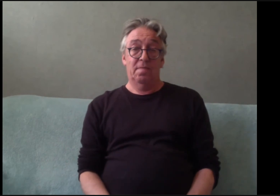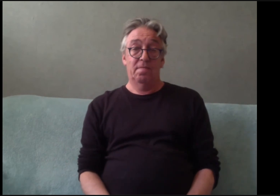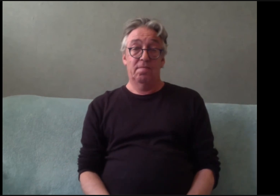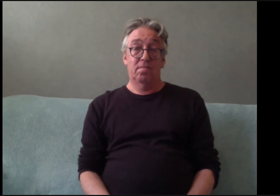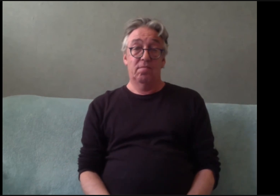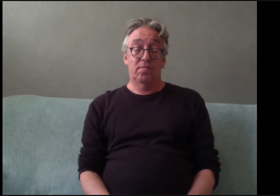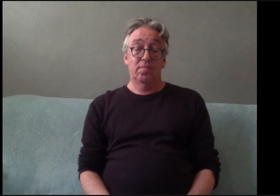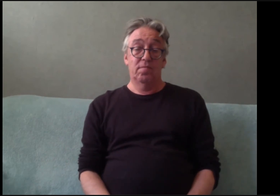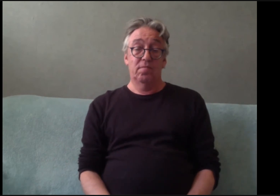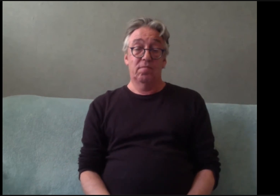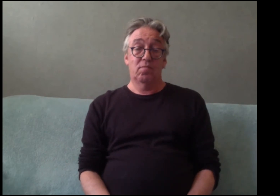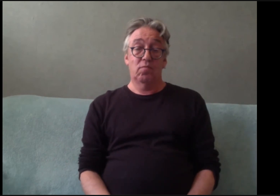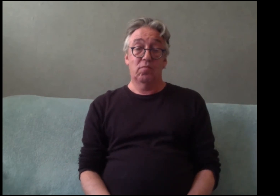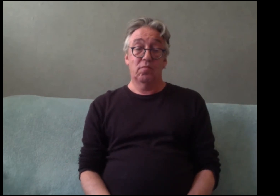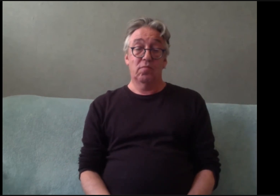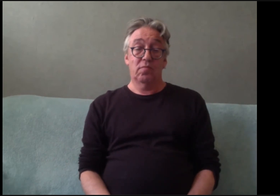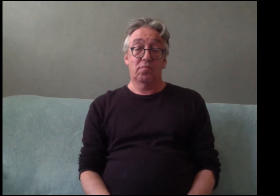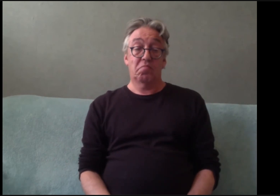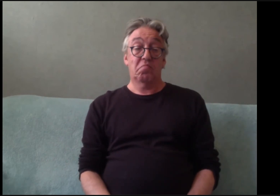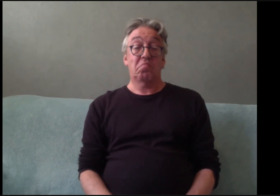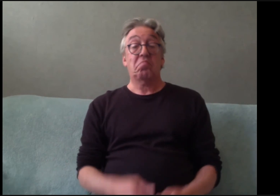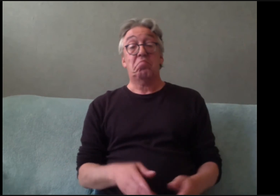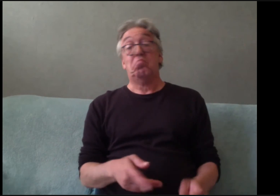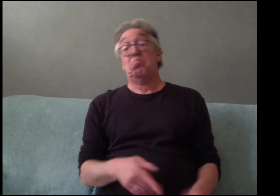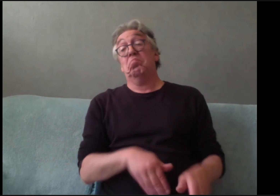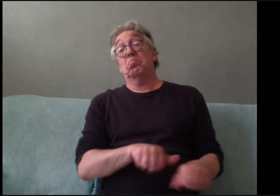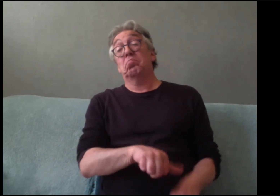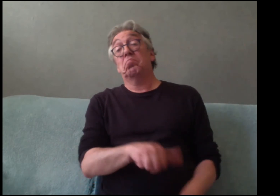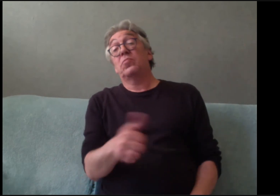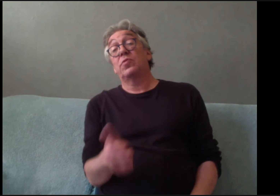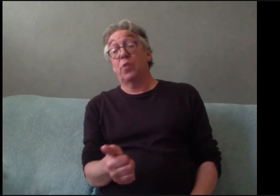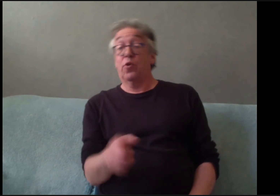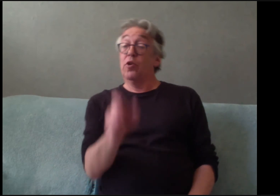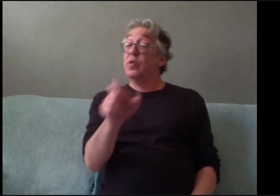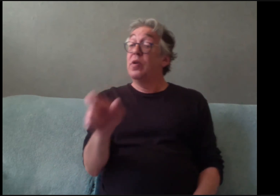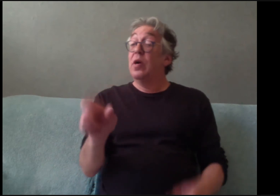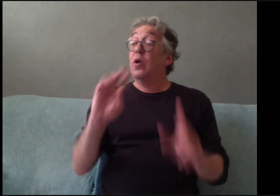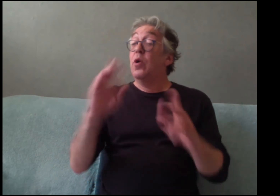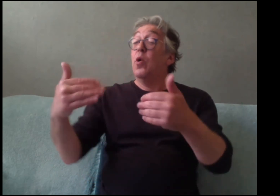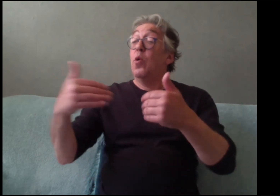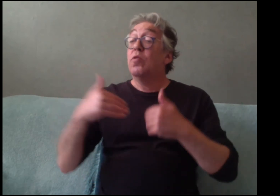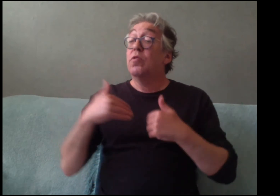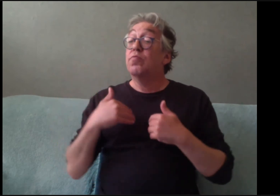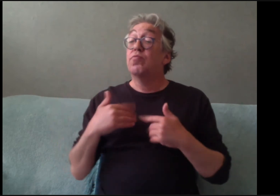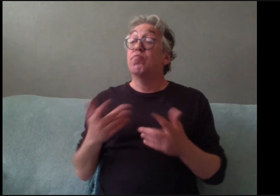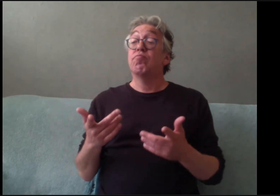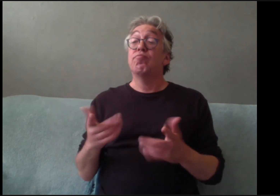There is an interruption of services and the usual respites, so again,